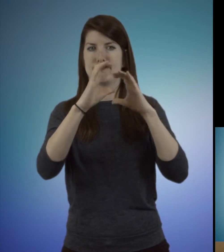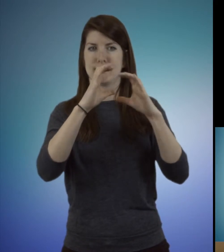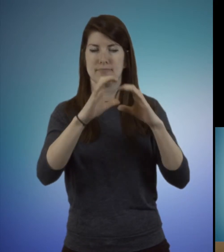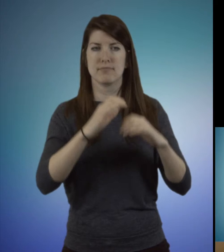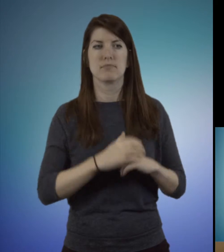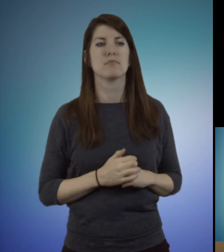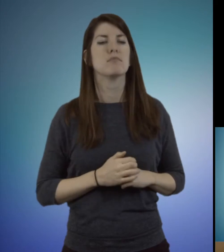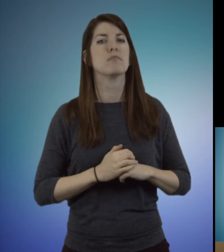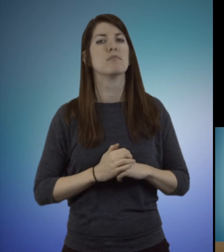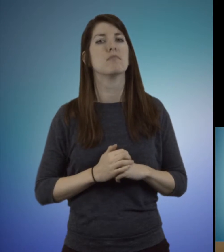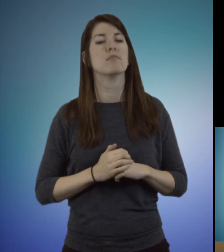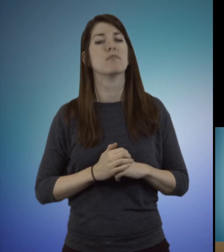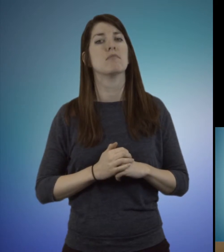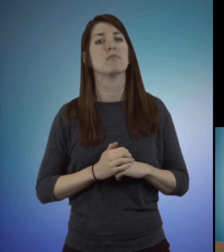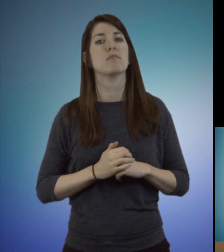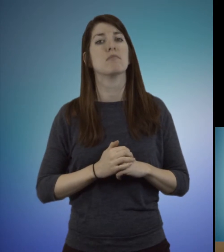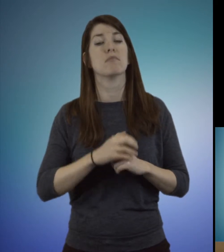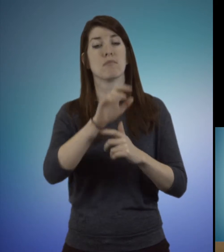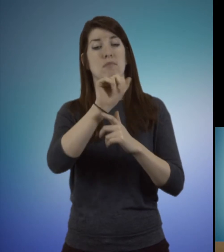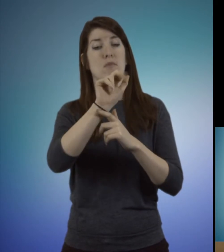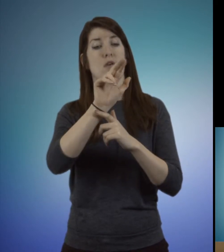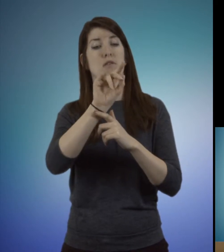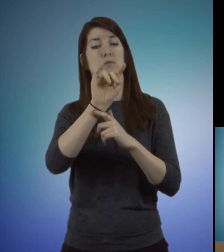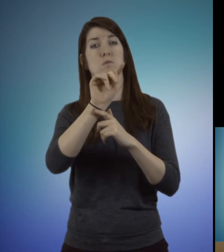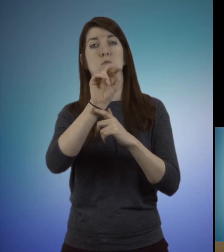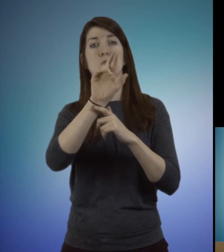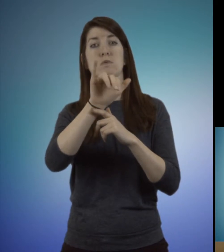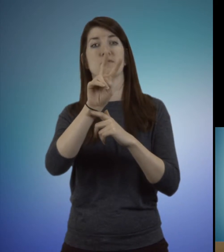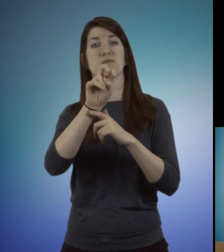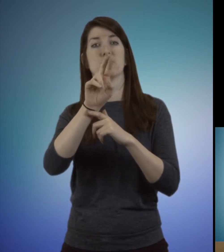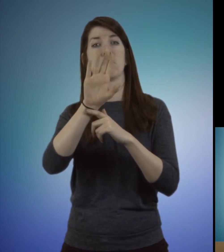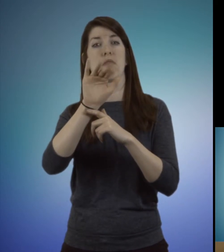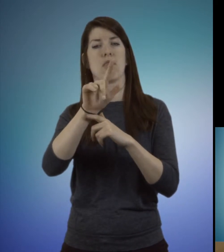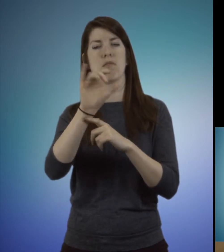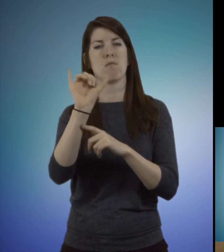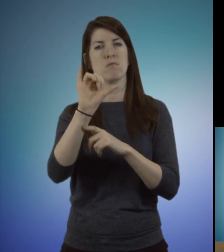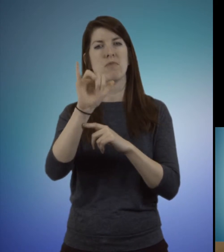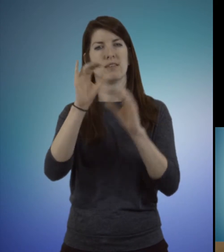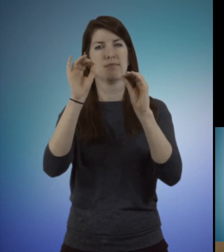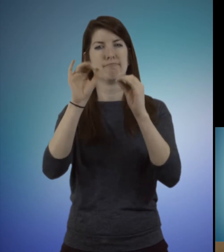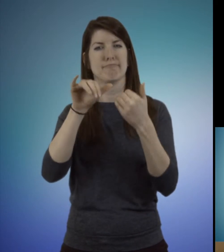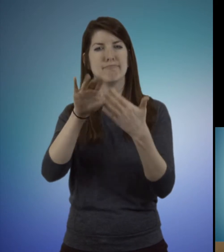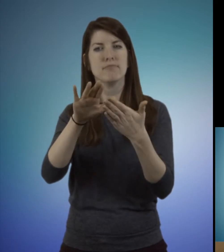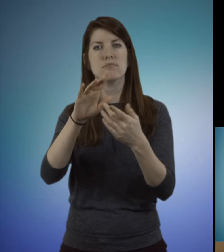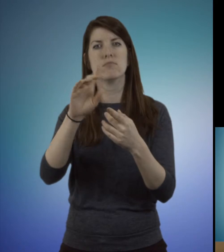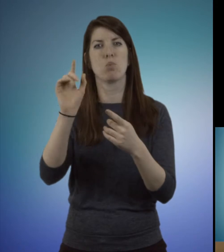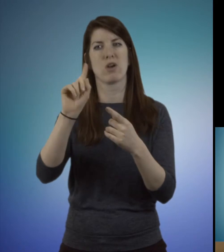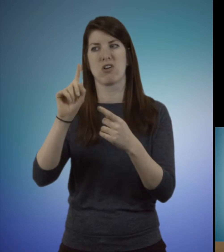It also refers to a methodology in which sign language is typically not the primary mode,